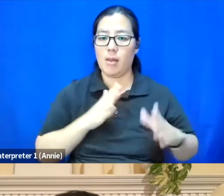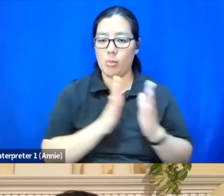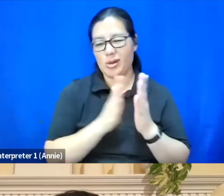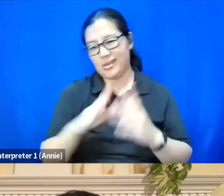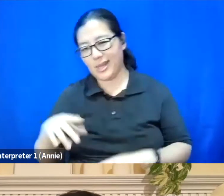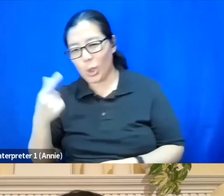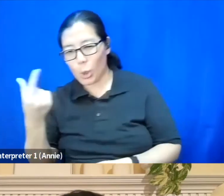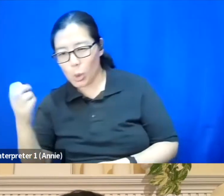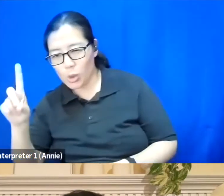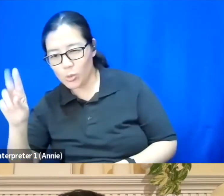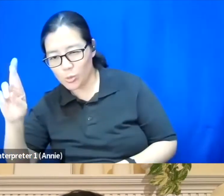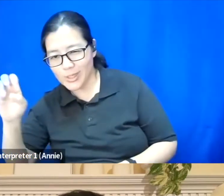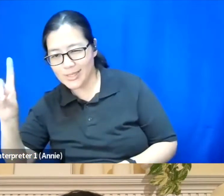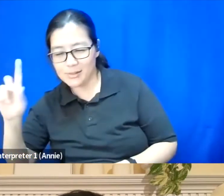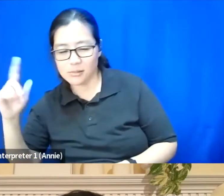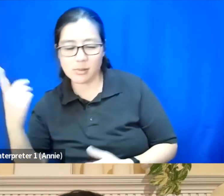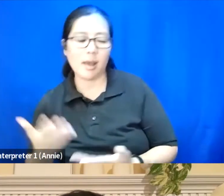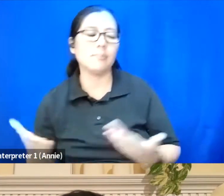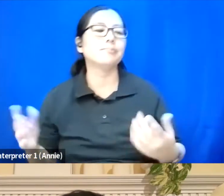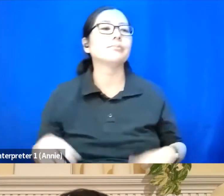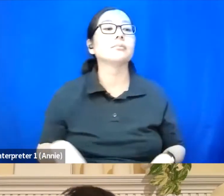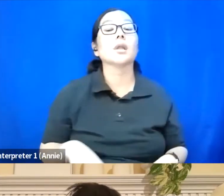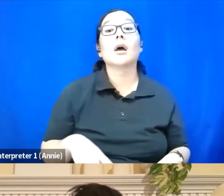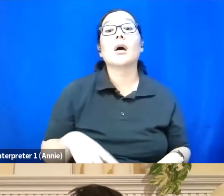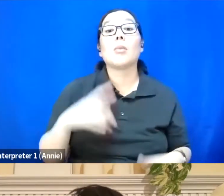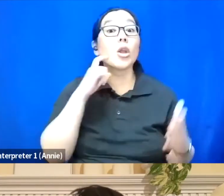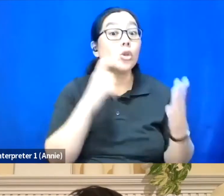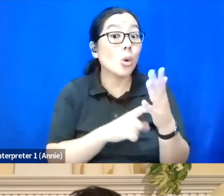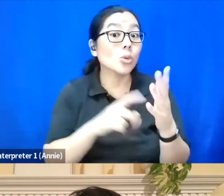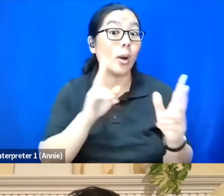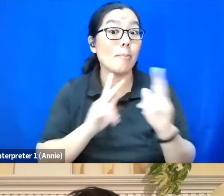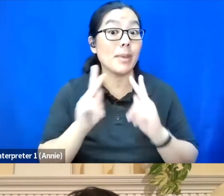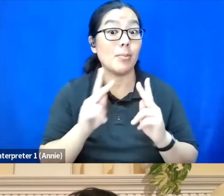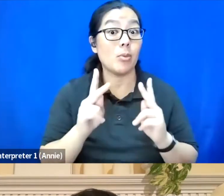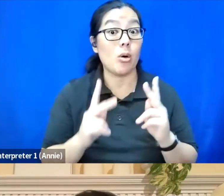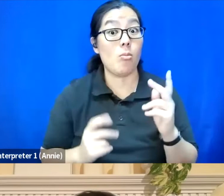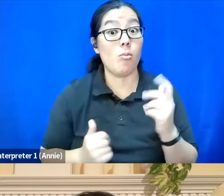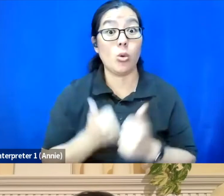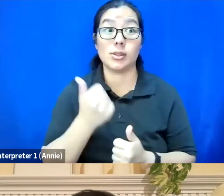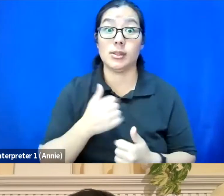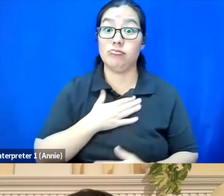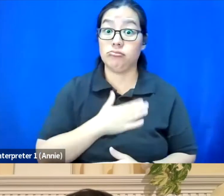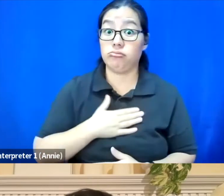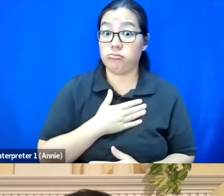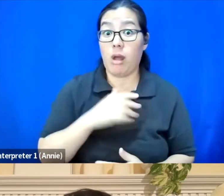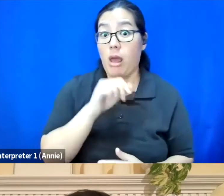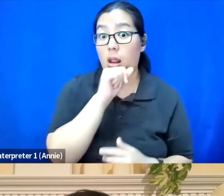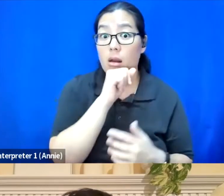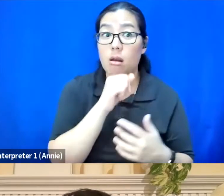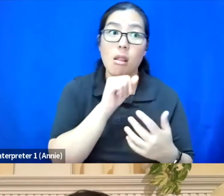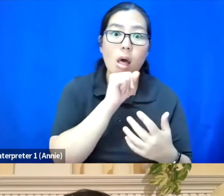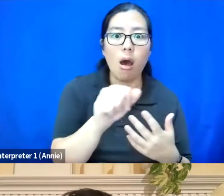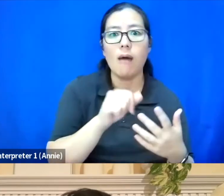And so just including, I think, stories but also including humor is a major component.